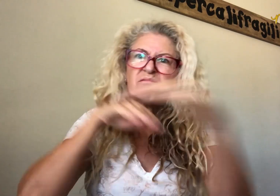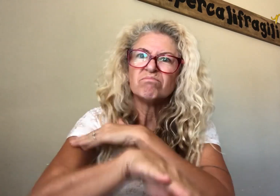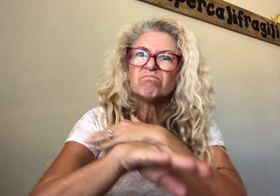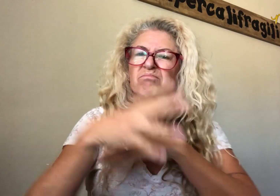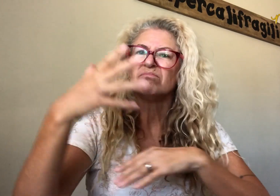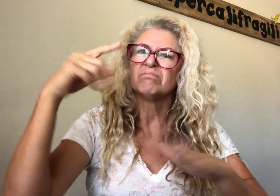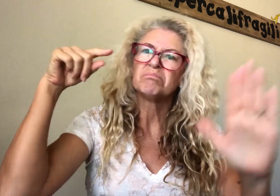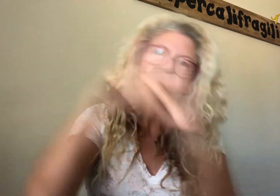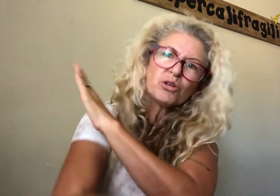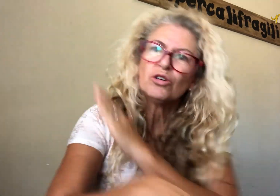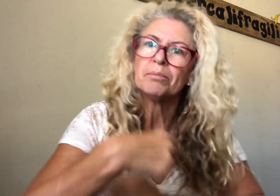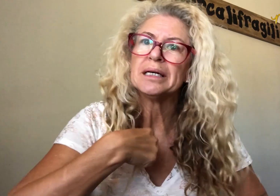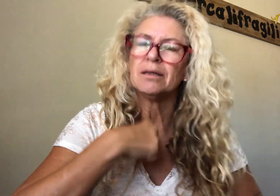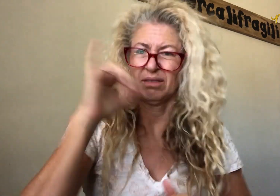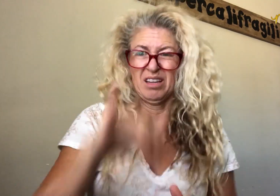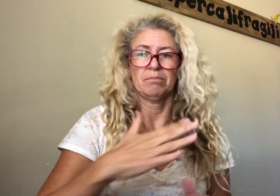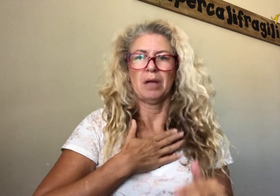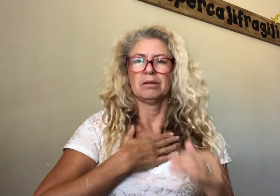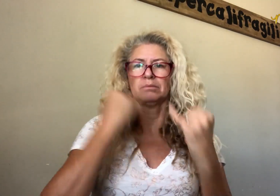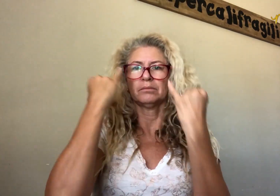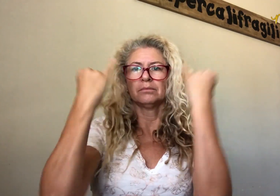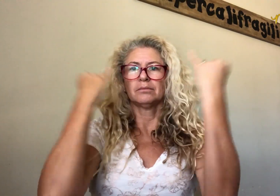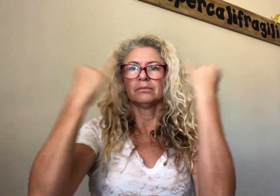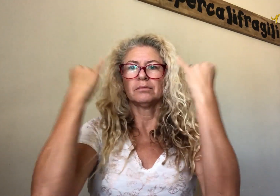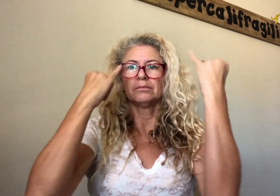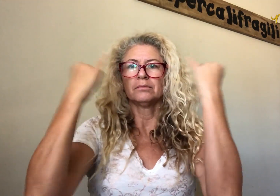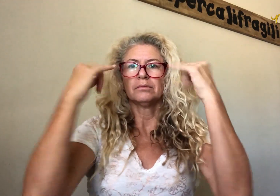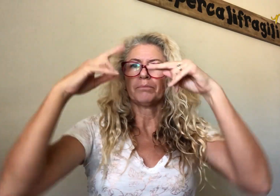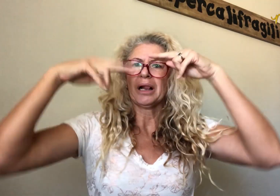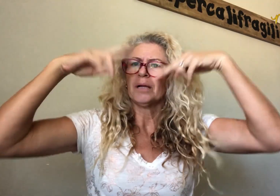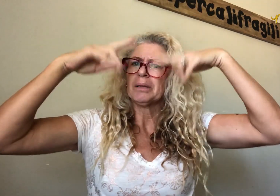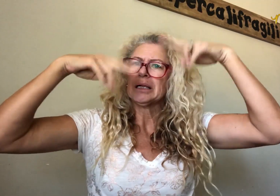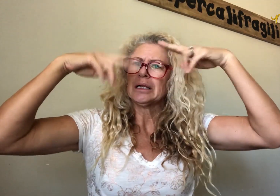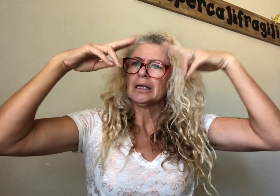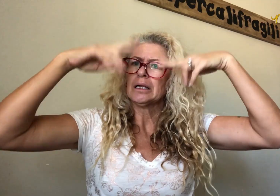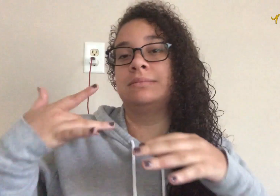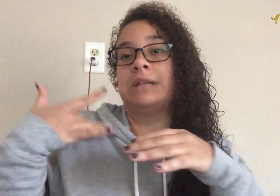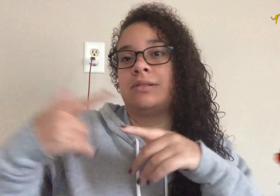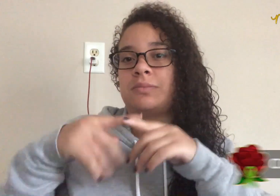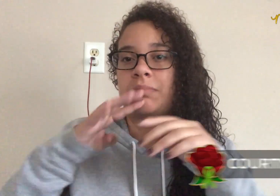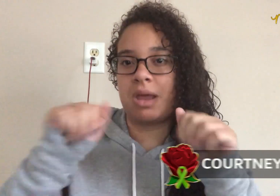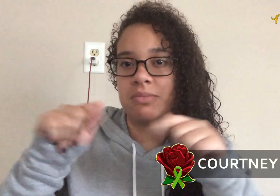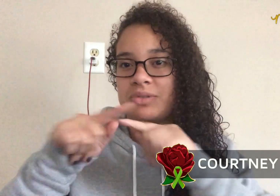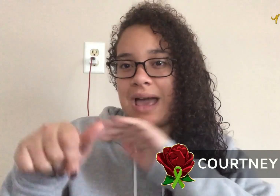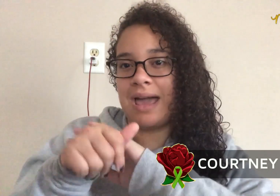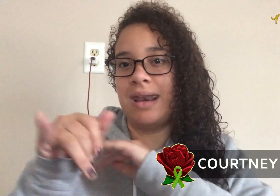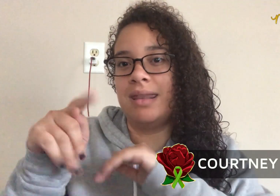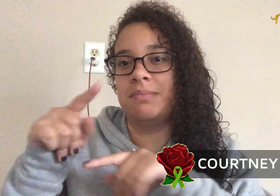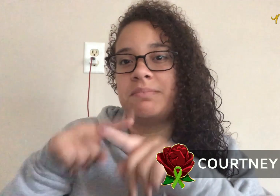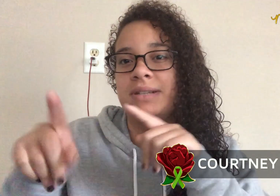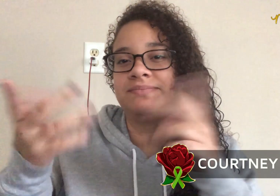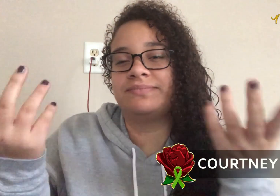and murdering me. That's where my headspace is, always racing. I used to try to keep it contained,